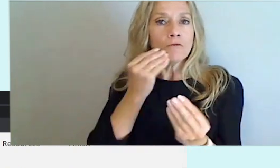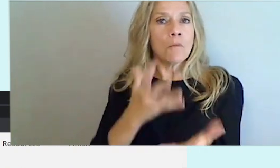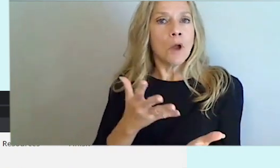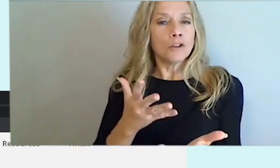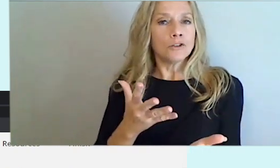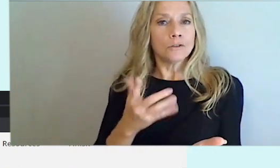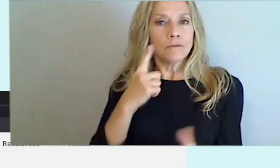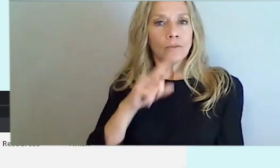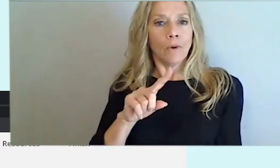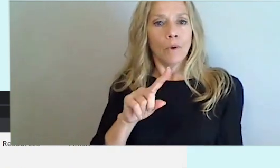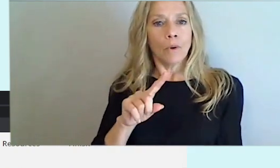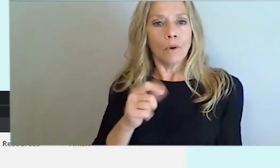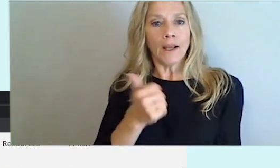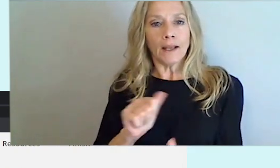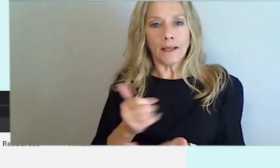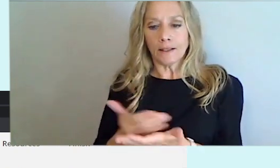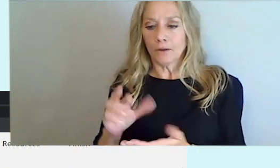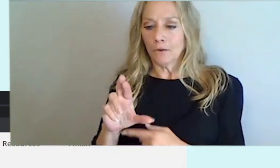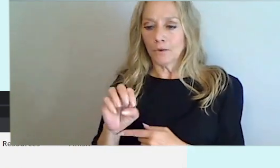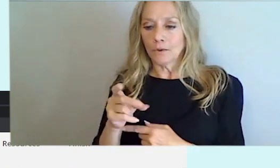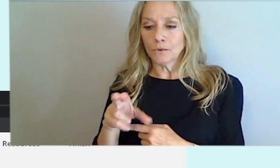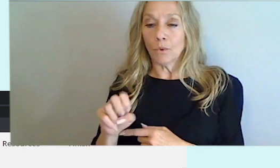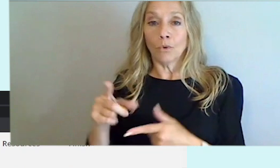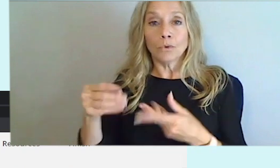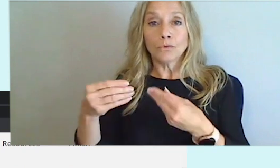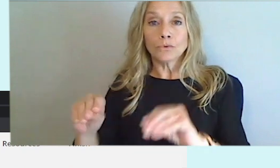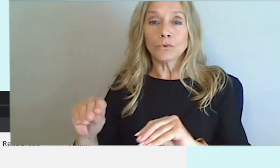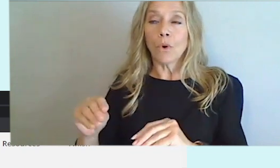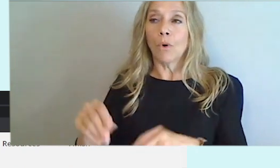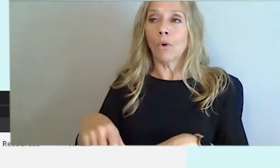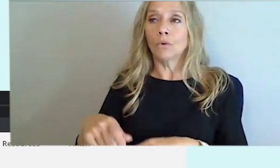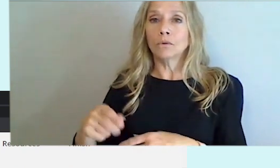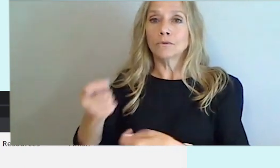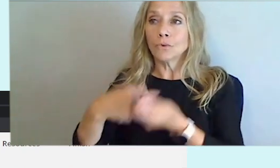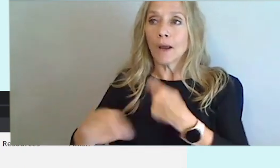that the member has sold, traded or given away in the last five years.